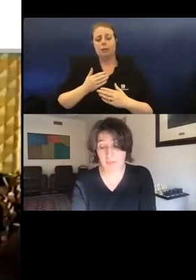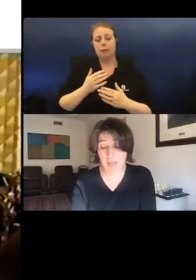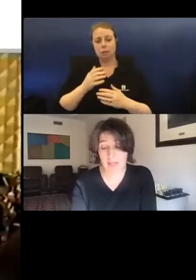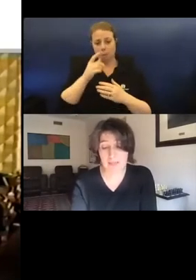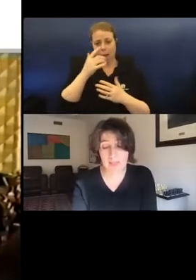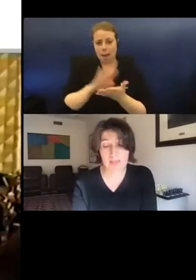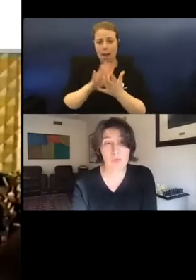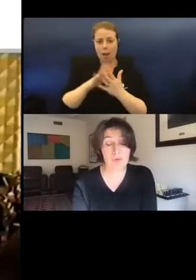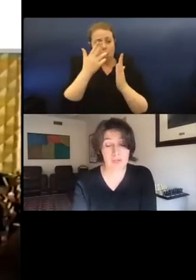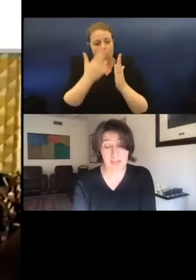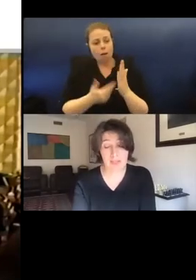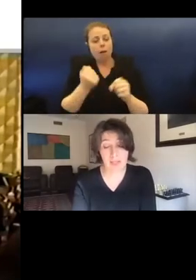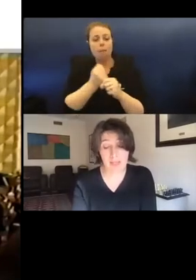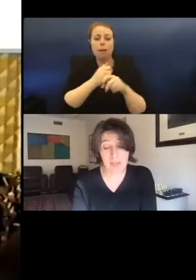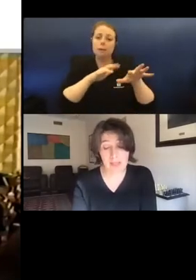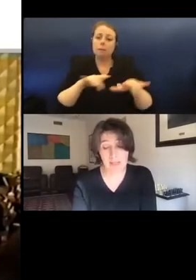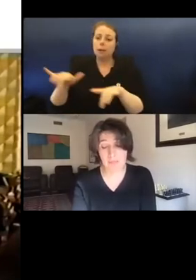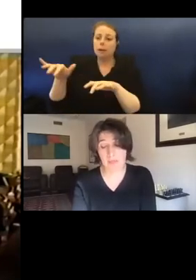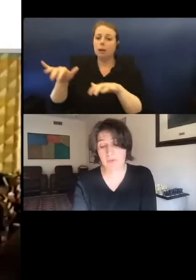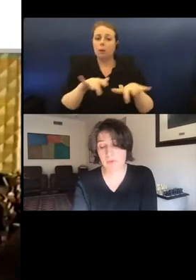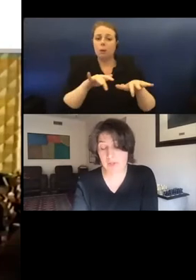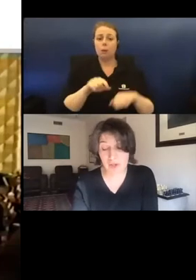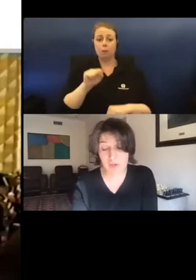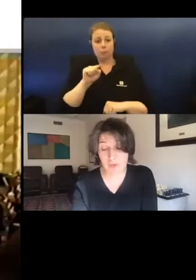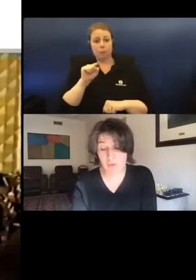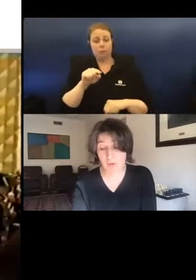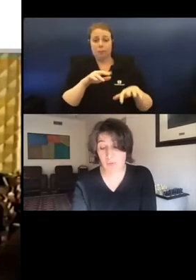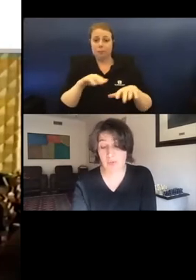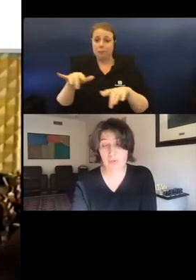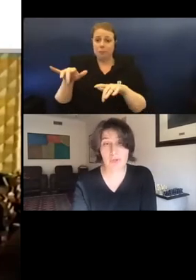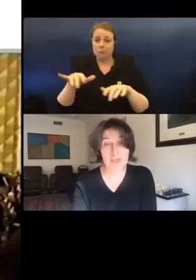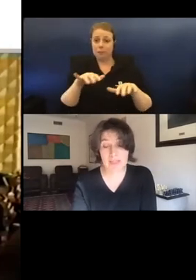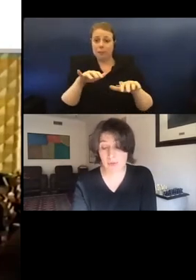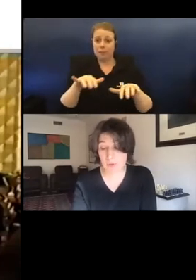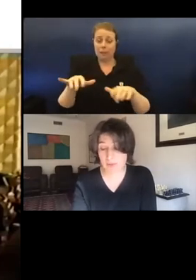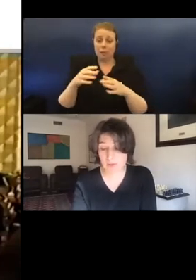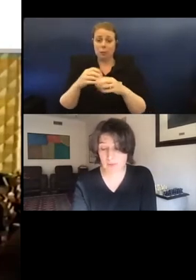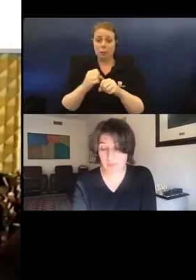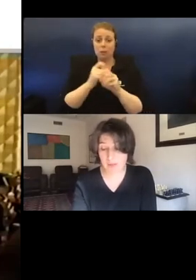despite the odds here i am playing a pro coffee concerto with the georgian state orchestra with